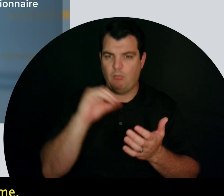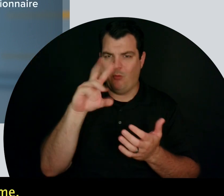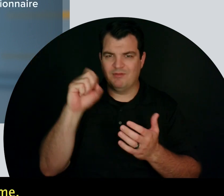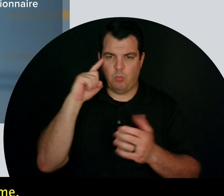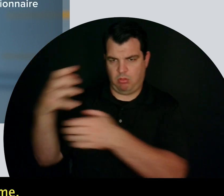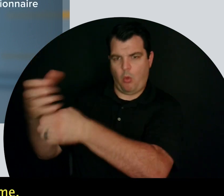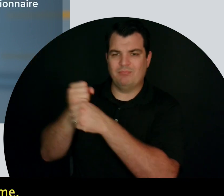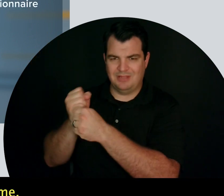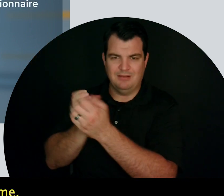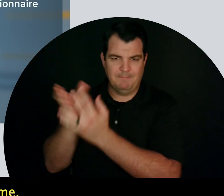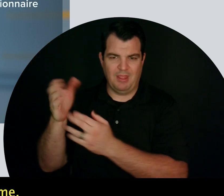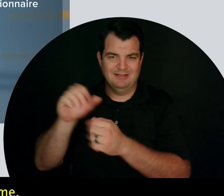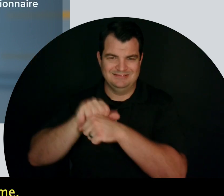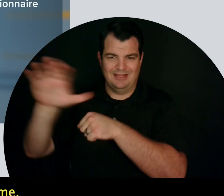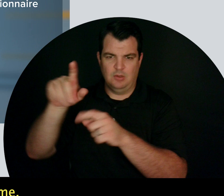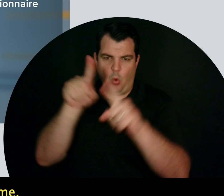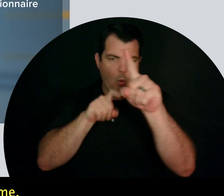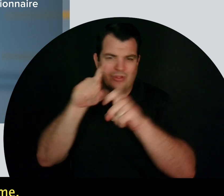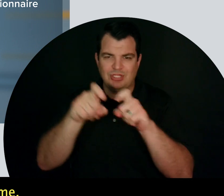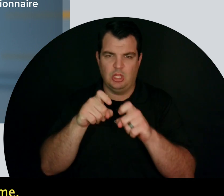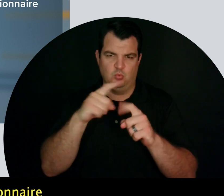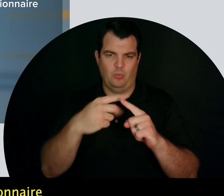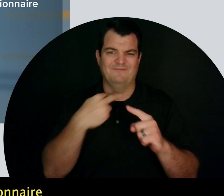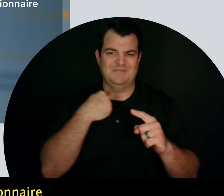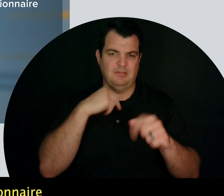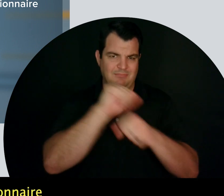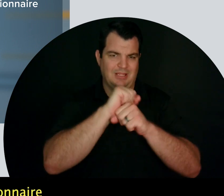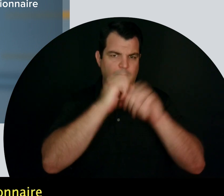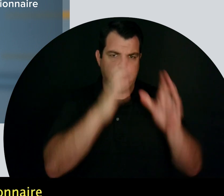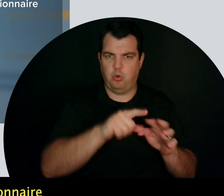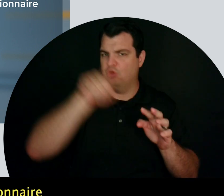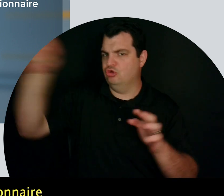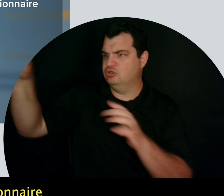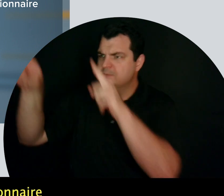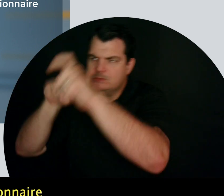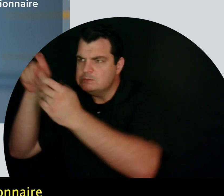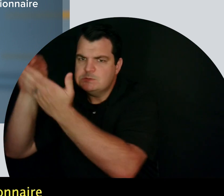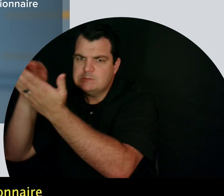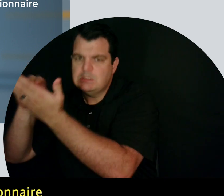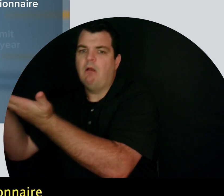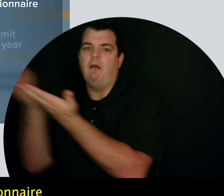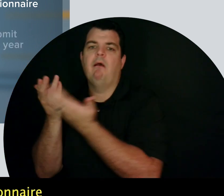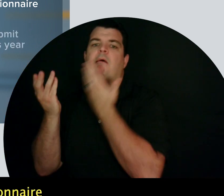proof of income, which OVS will obtain by sending a questionnaire to the victim's employer.